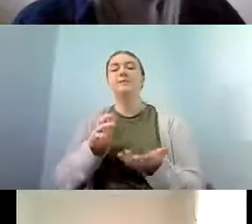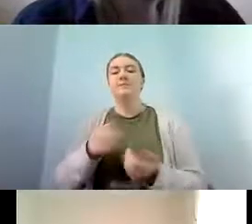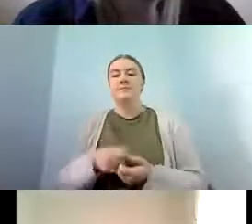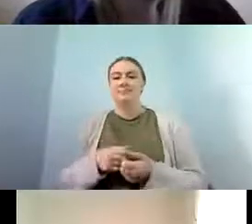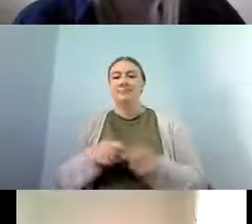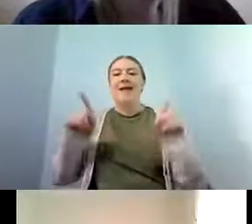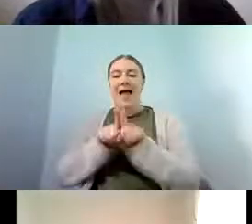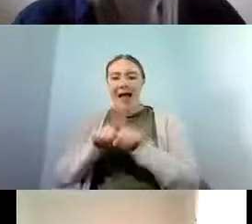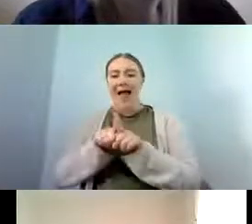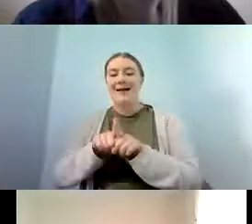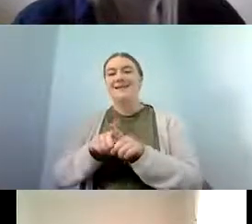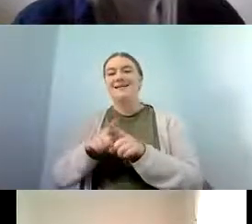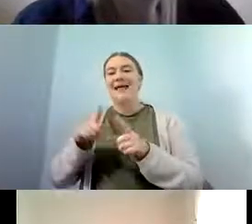and the eu life program